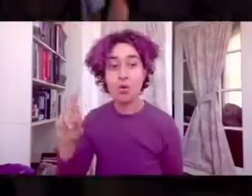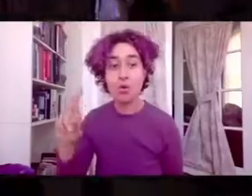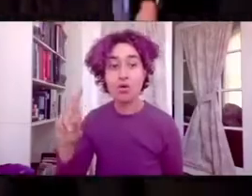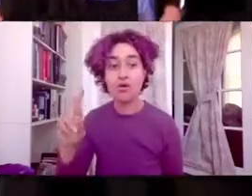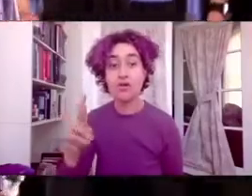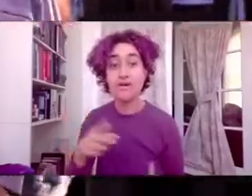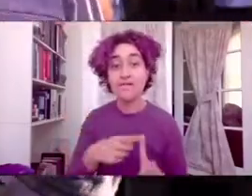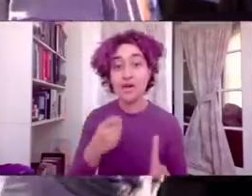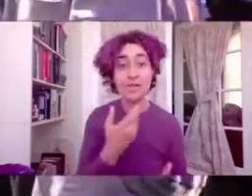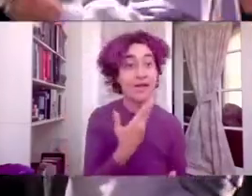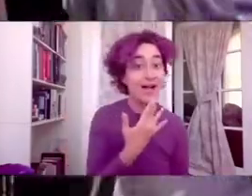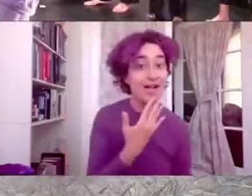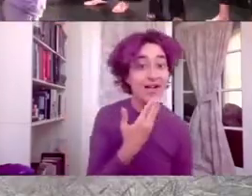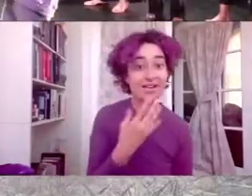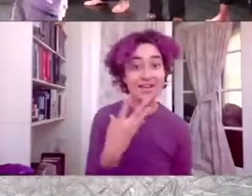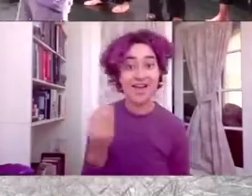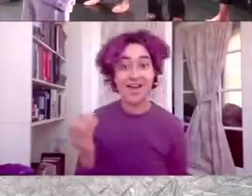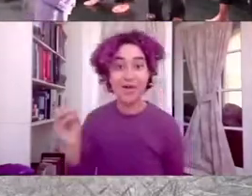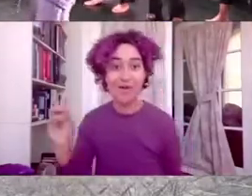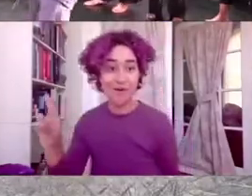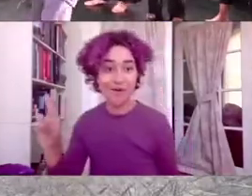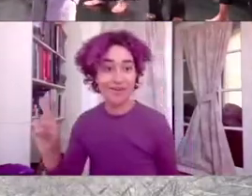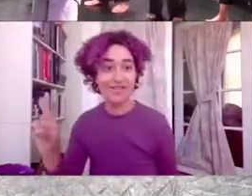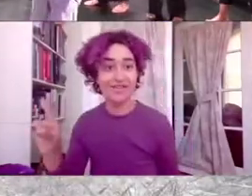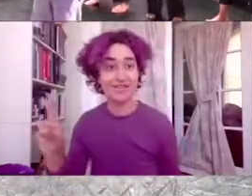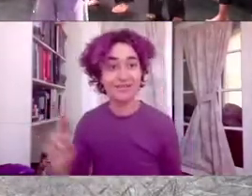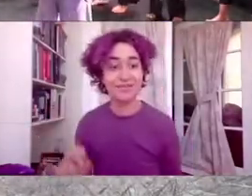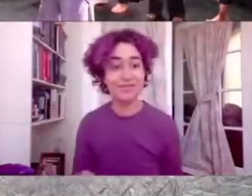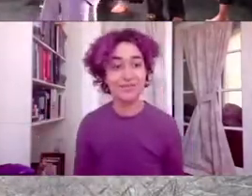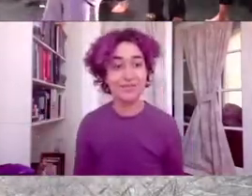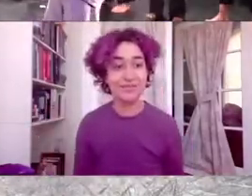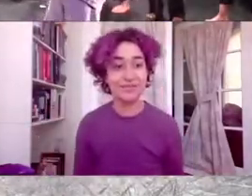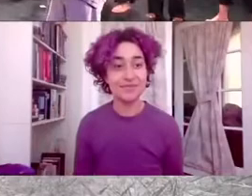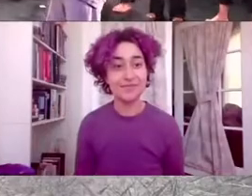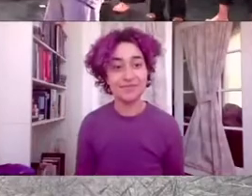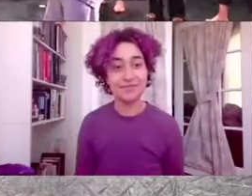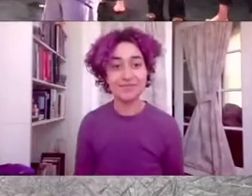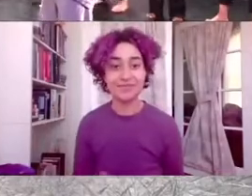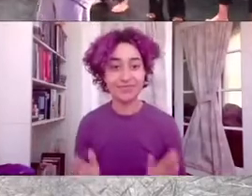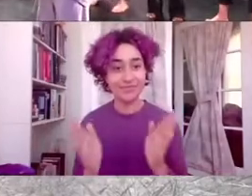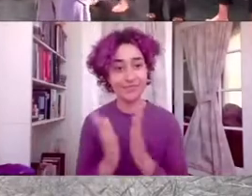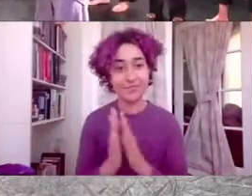from Colorado and Oregon. (drums playing)